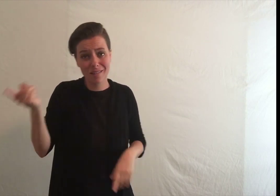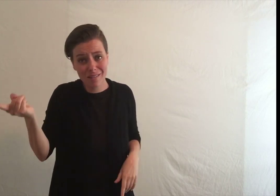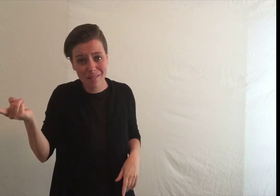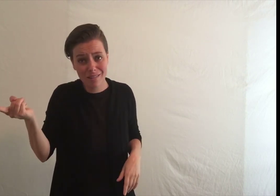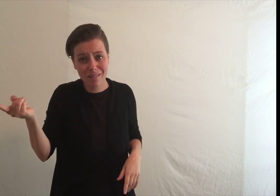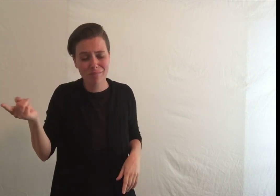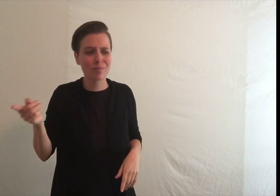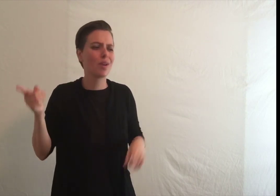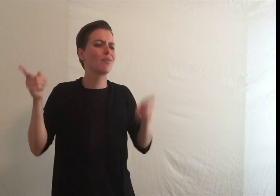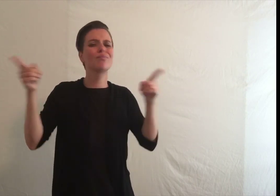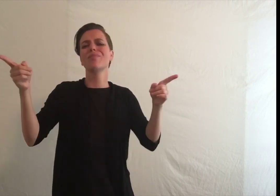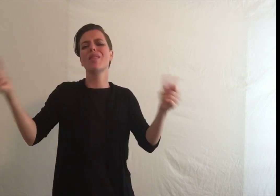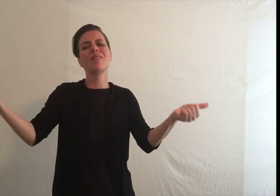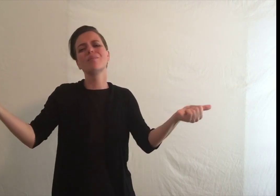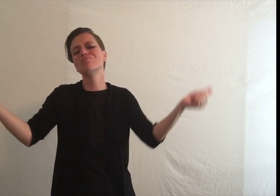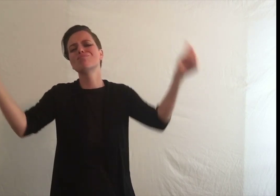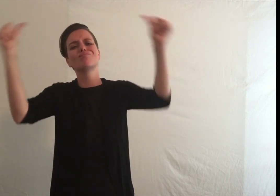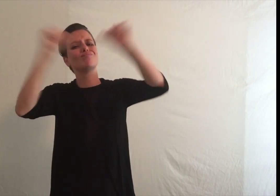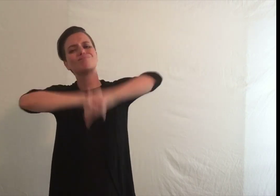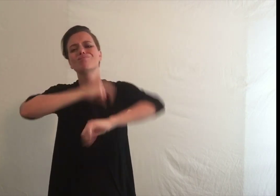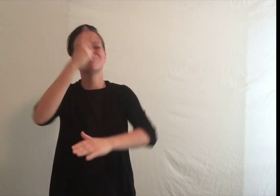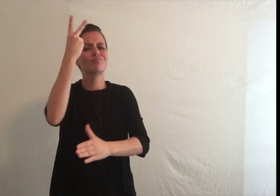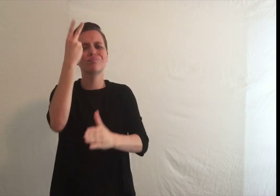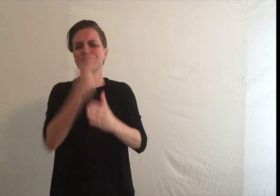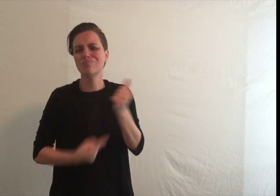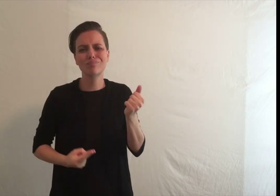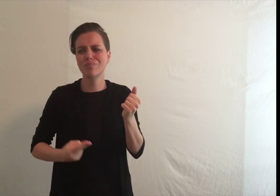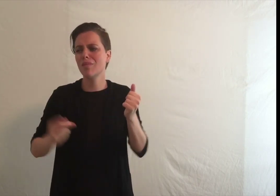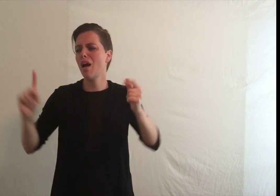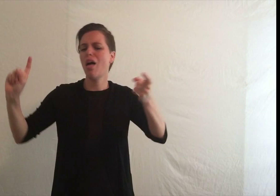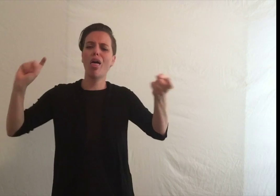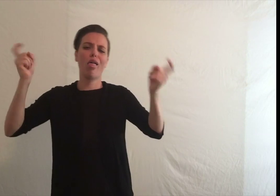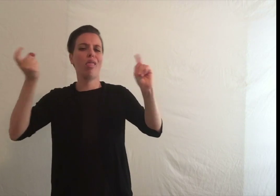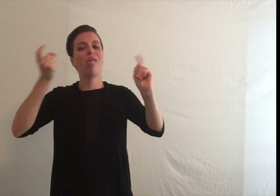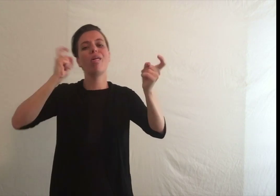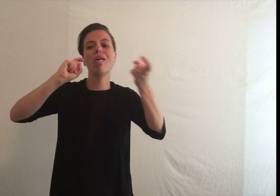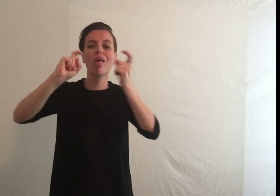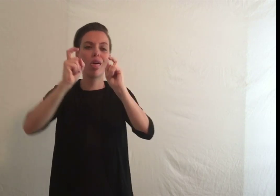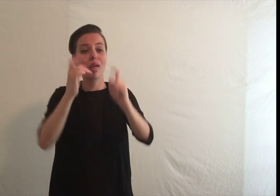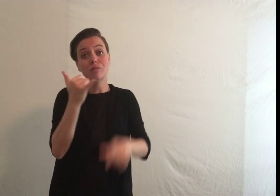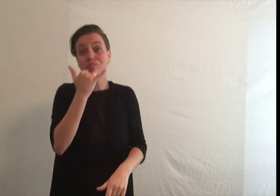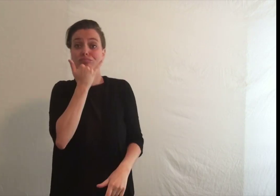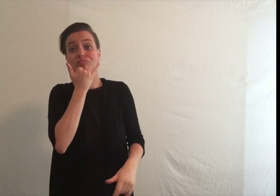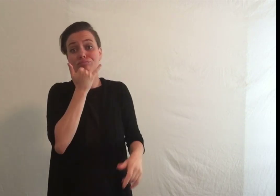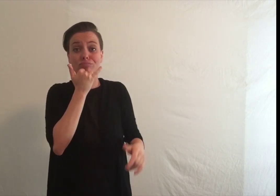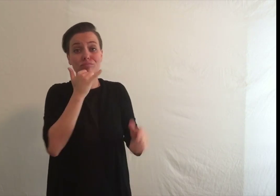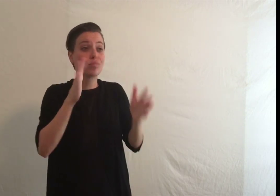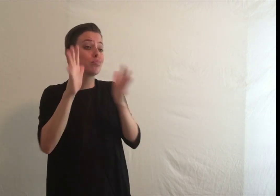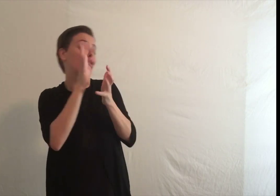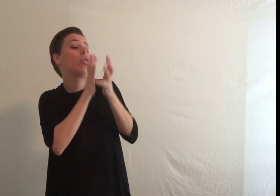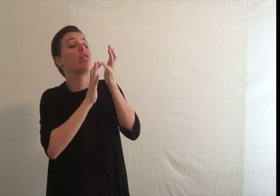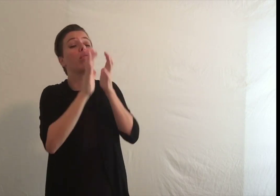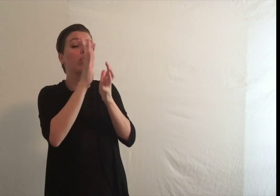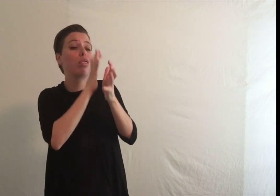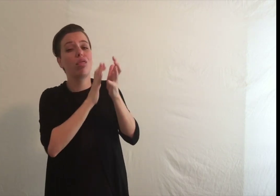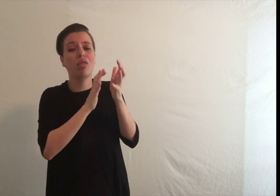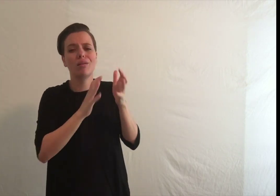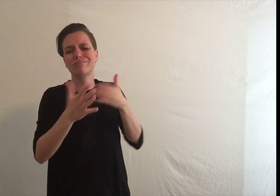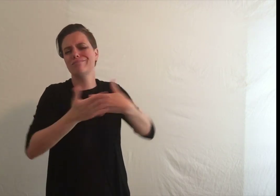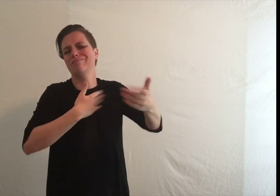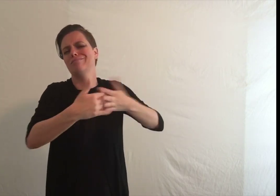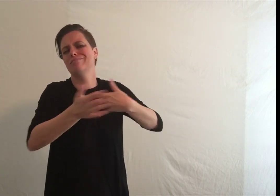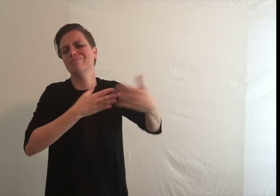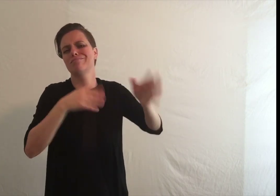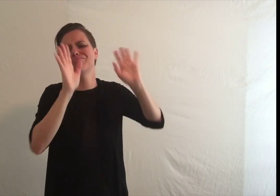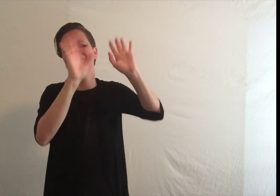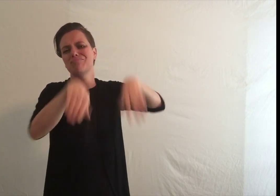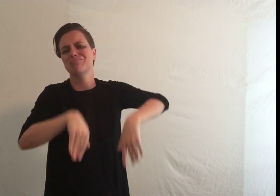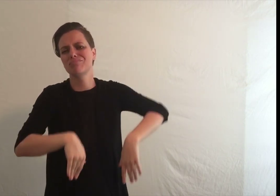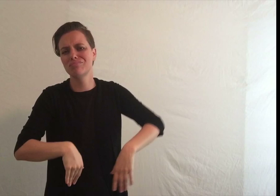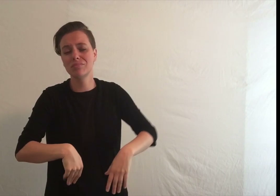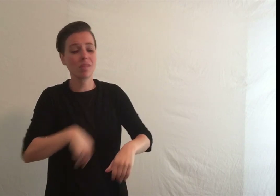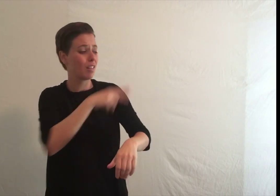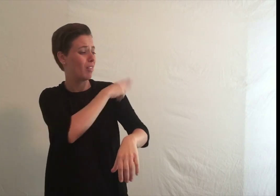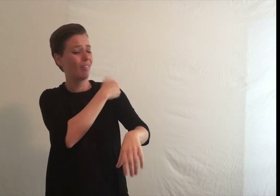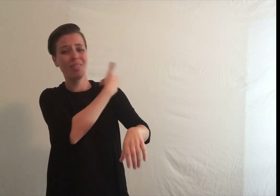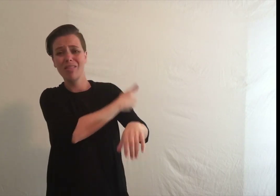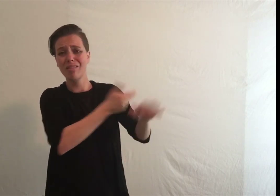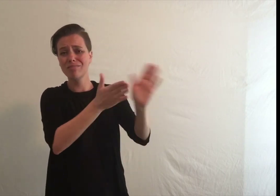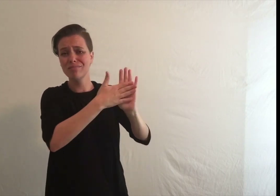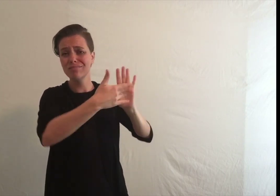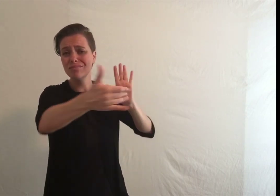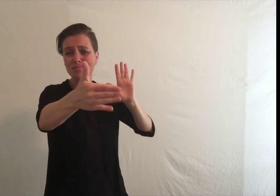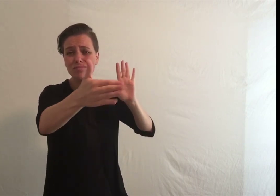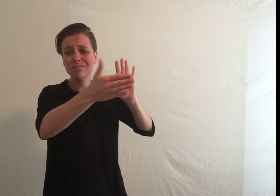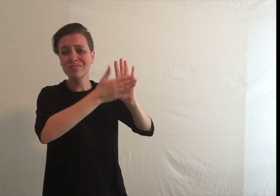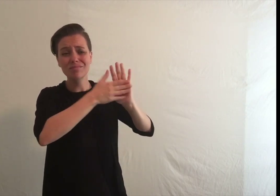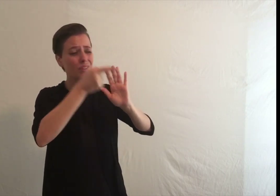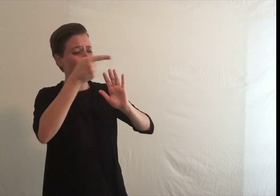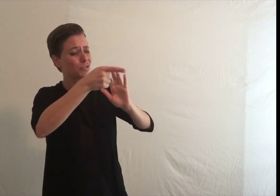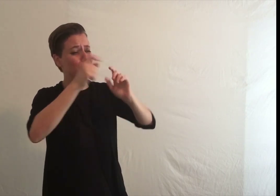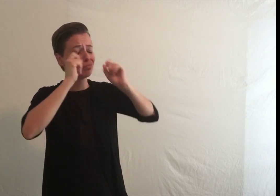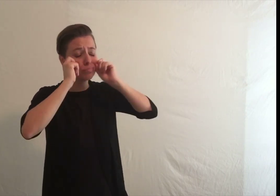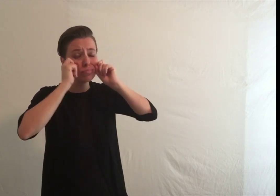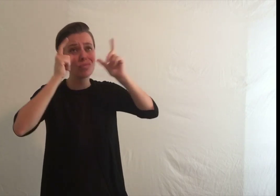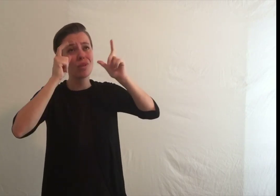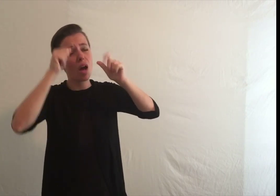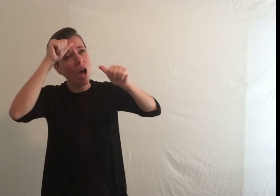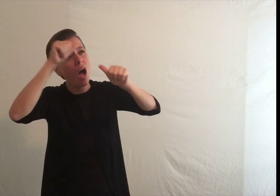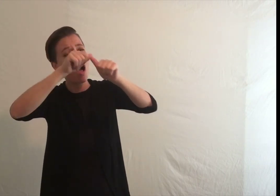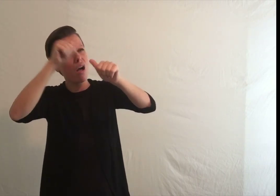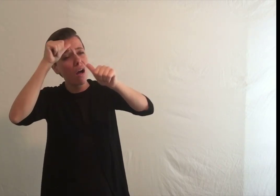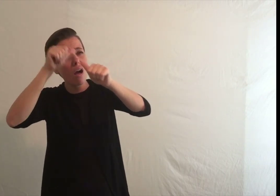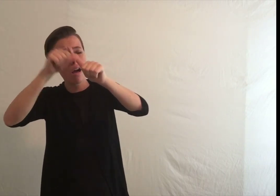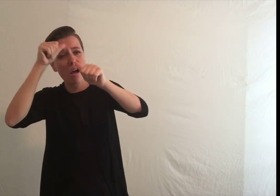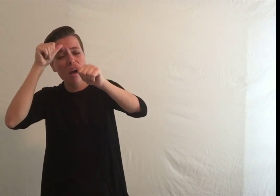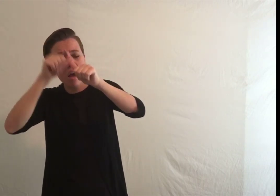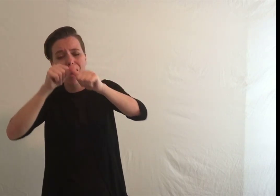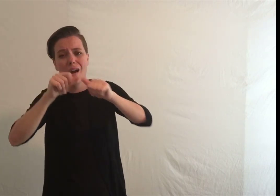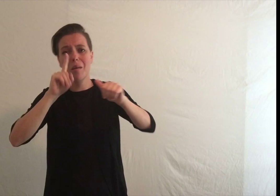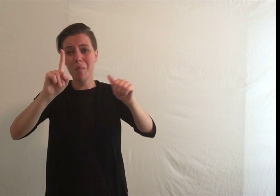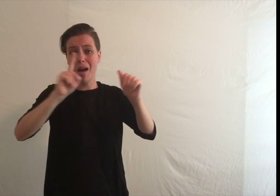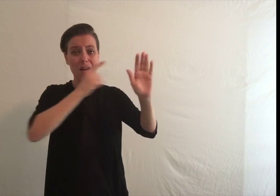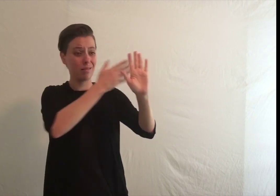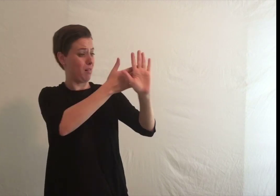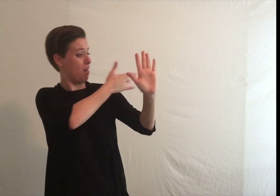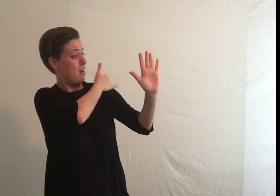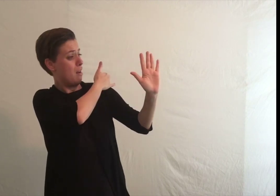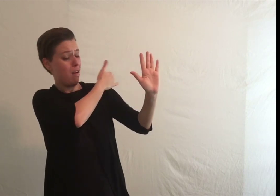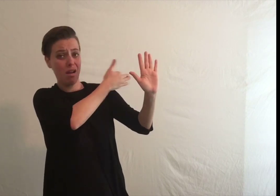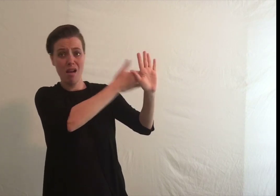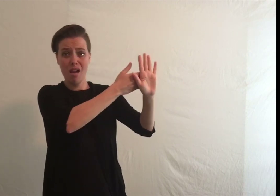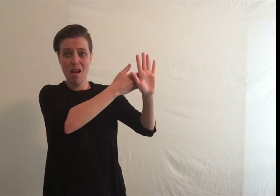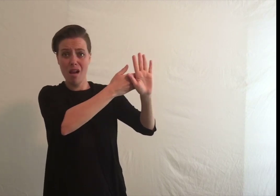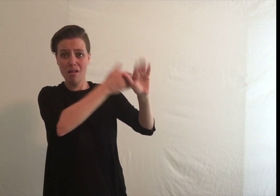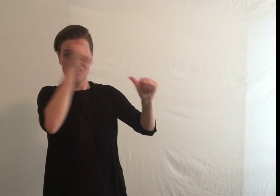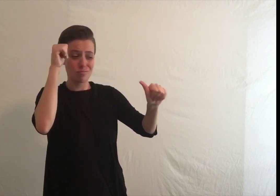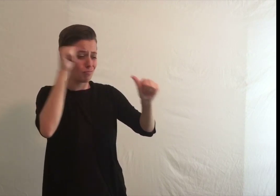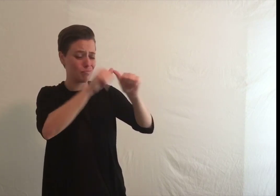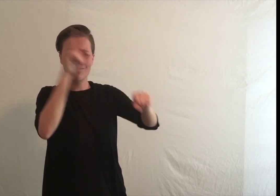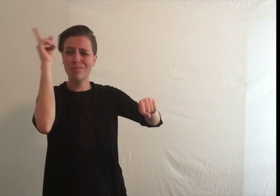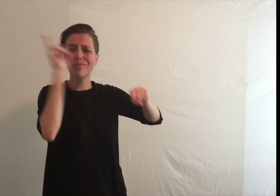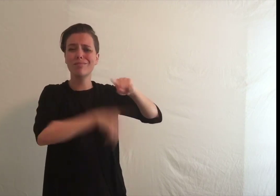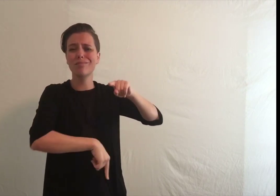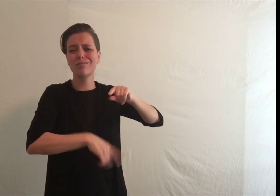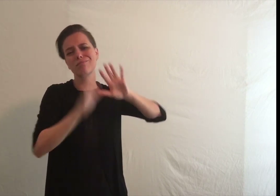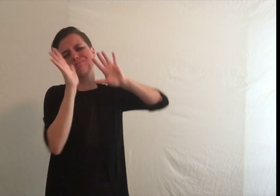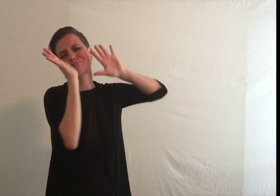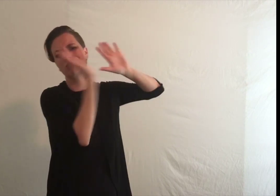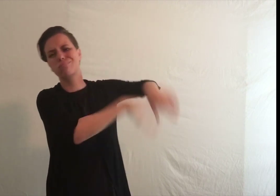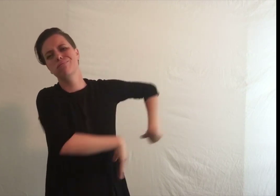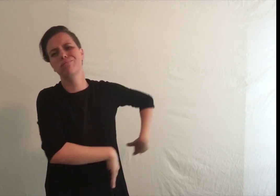they were both drunk, whatever, the hospital stuff she remembers is after the fact, why take it into account,